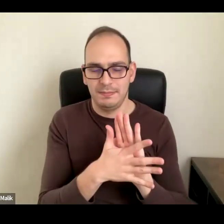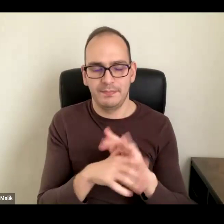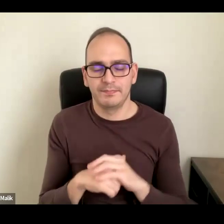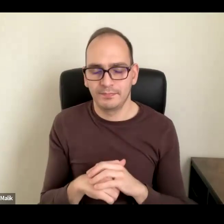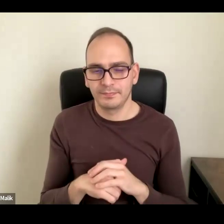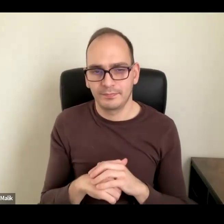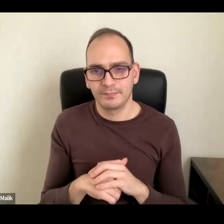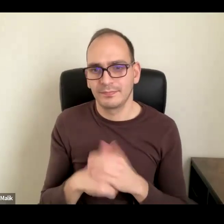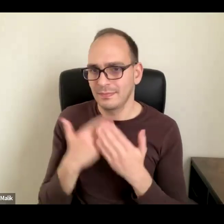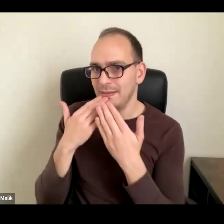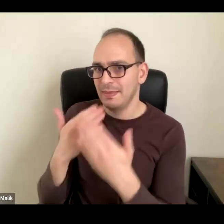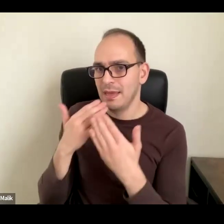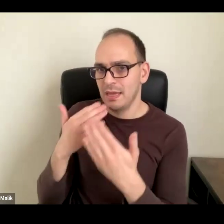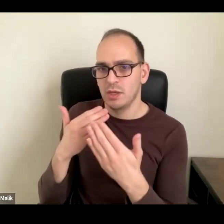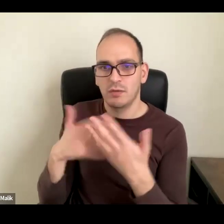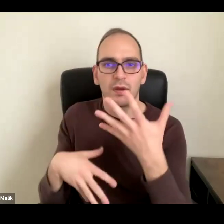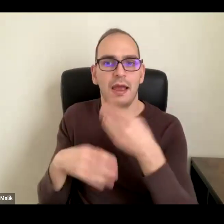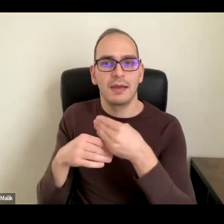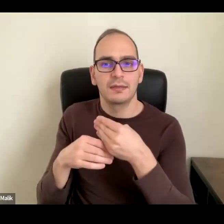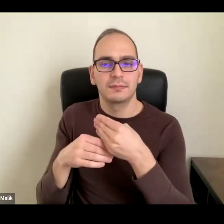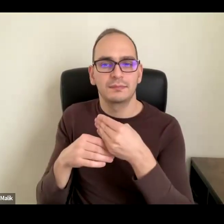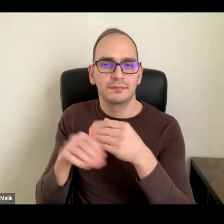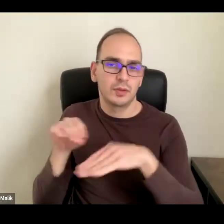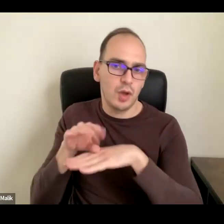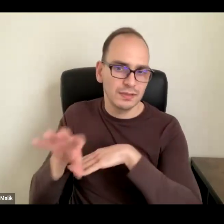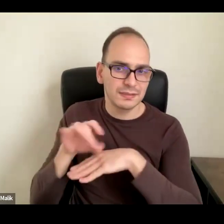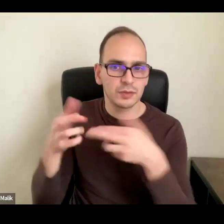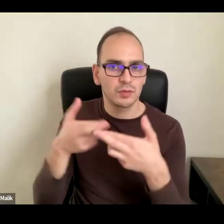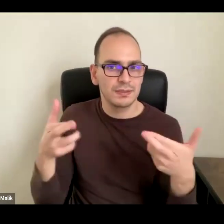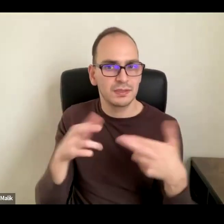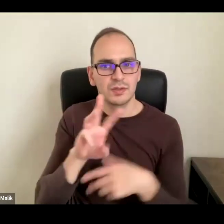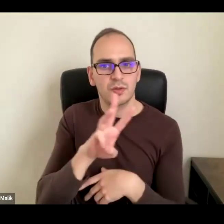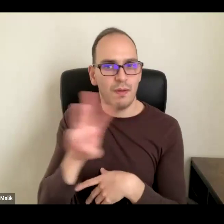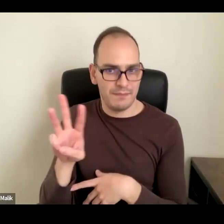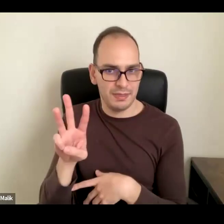you Audrey for adding the consultation resources that we have on our web page to maybe assist with